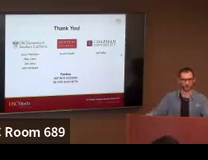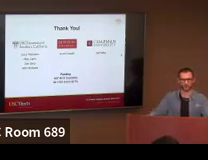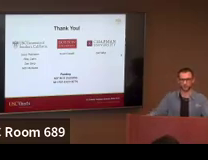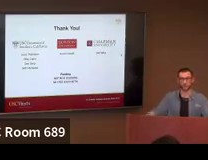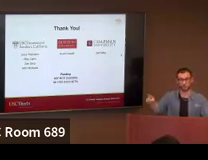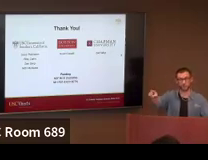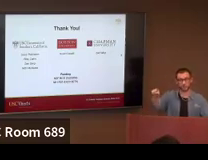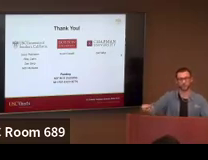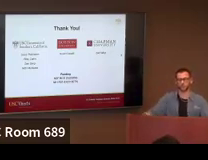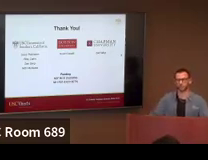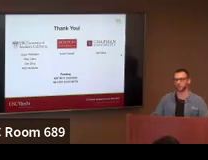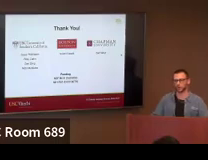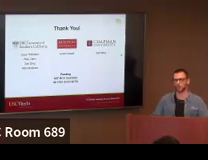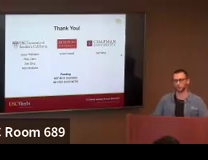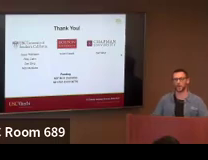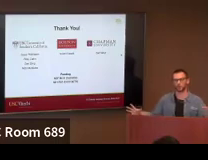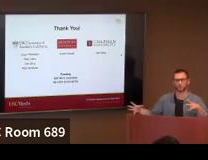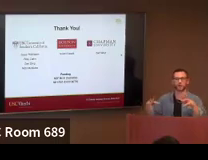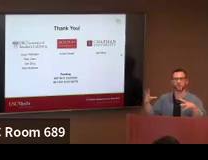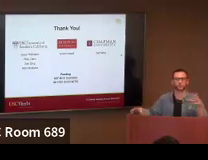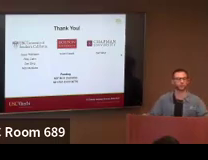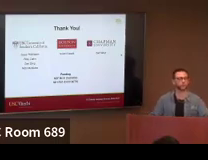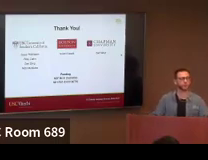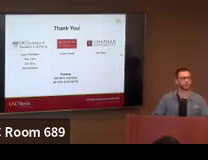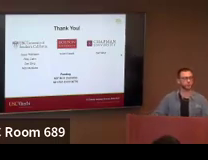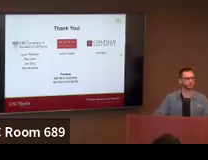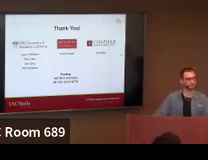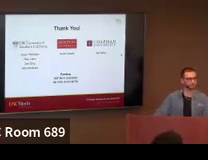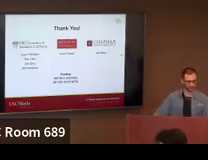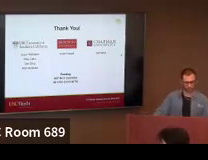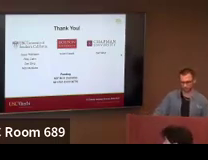for hours and there's a really interesting sort of background to how these dialects form but anyway